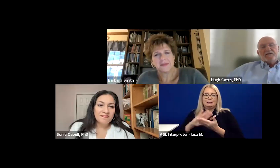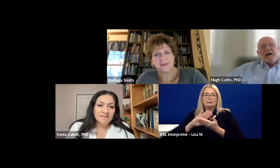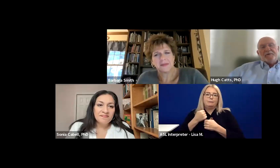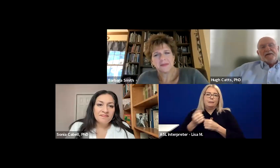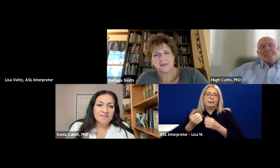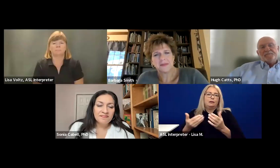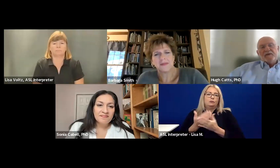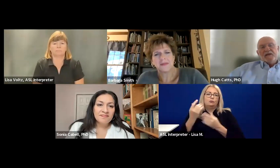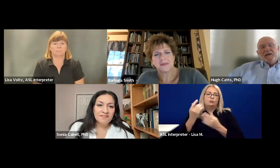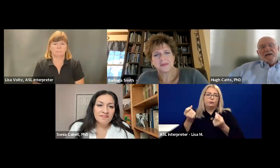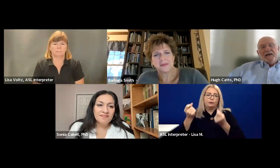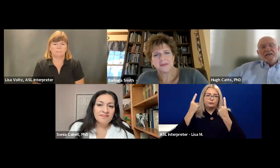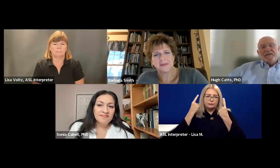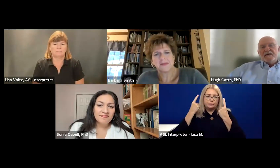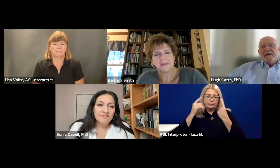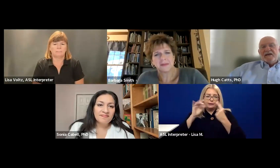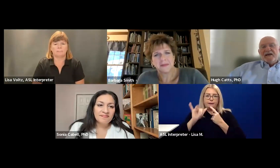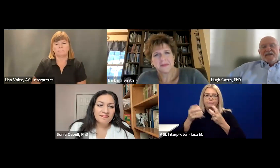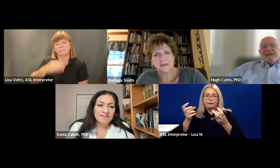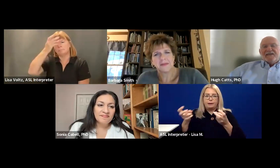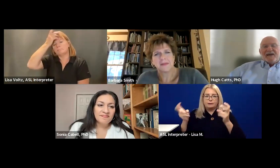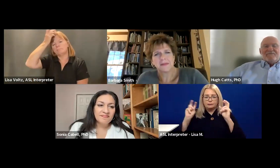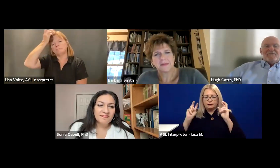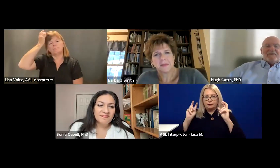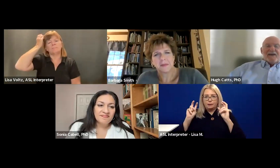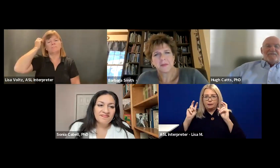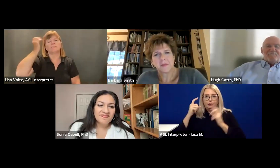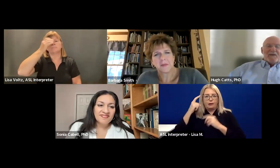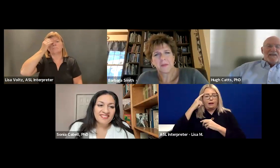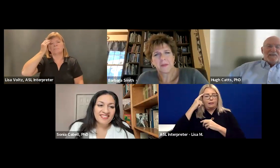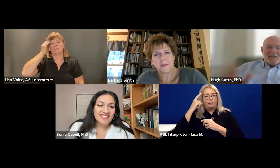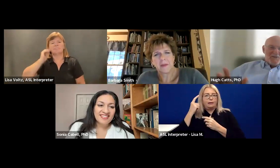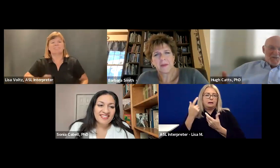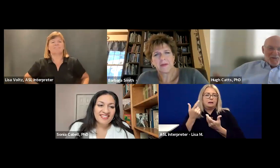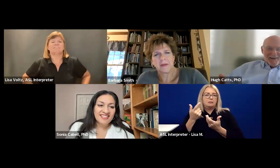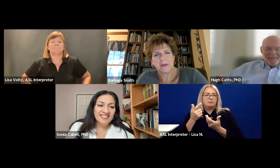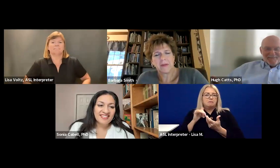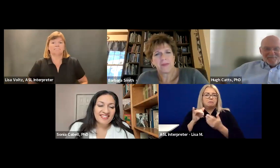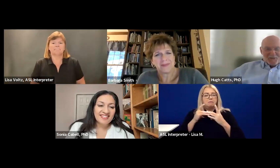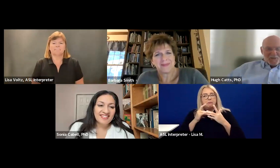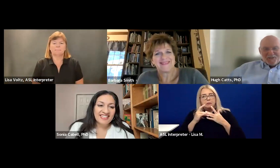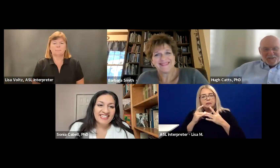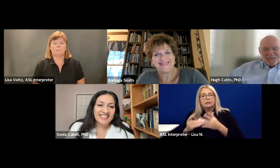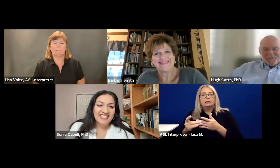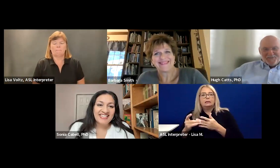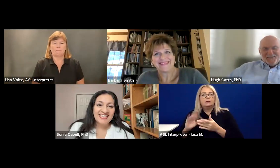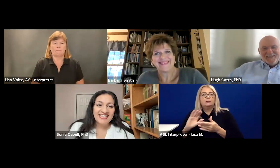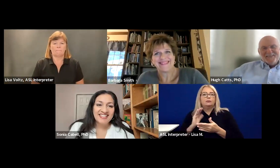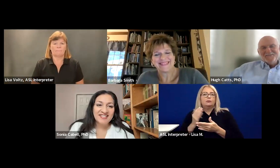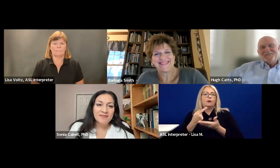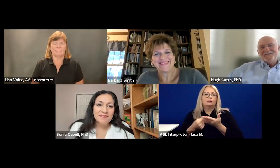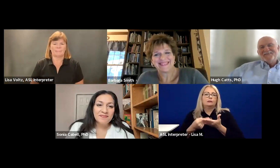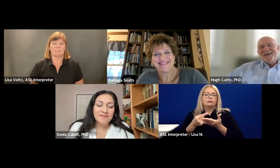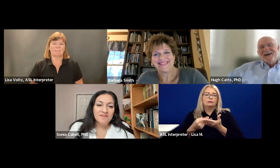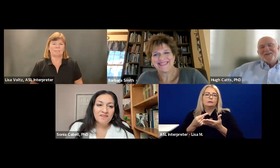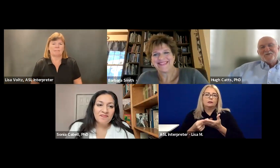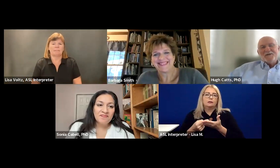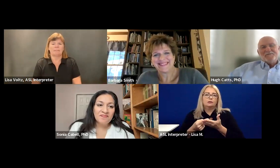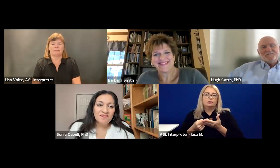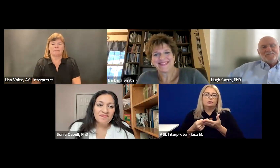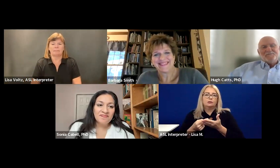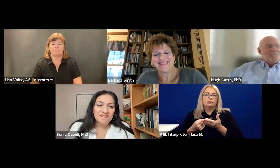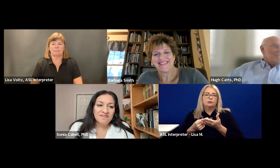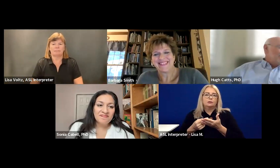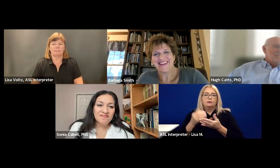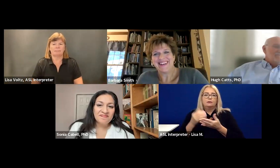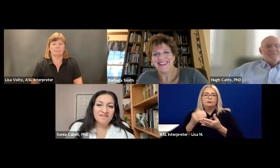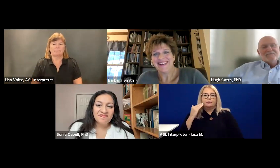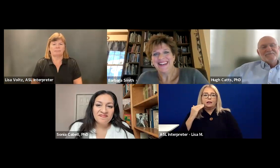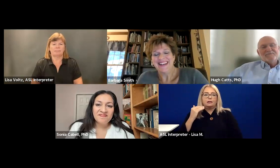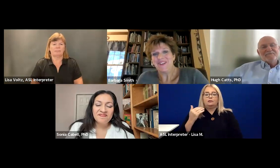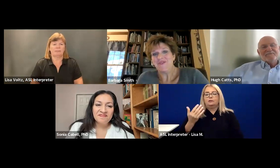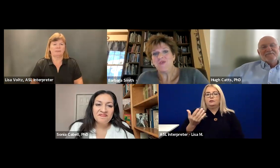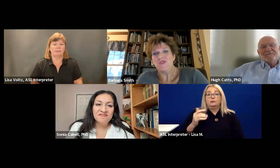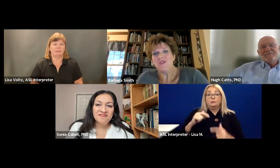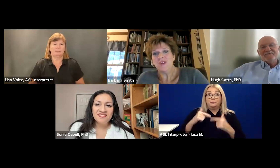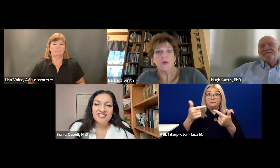topic and uh I think that that may lead to our discussion of of knowledge but yeah so if you you